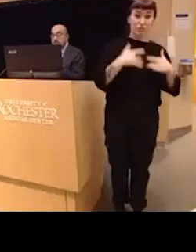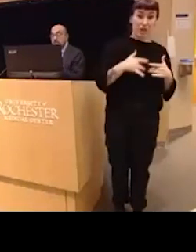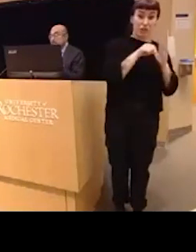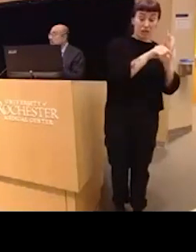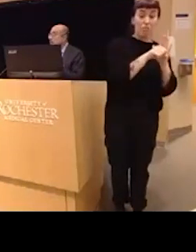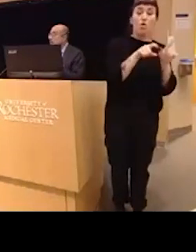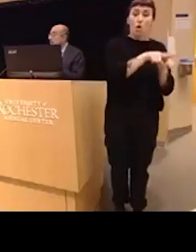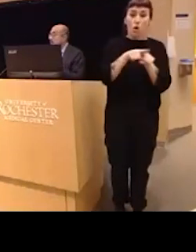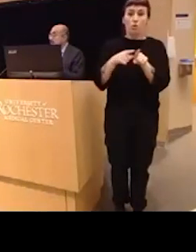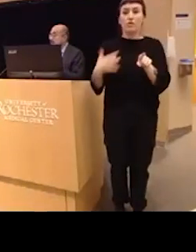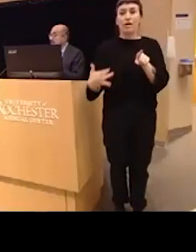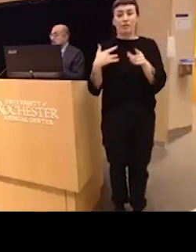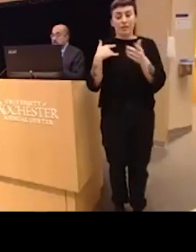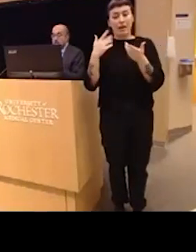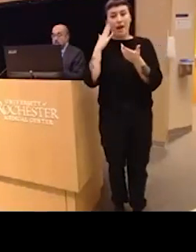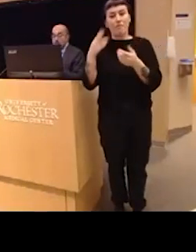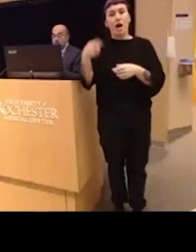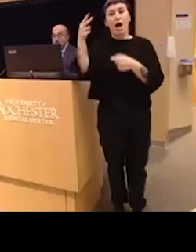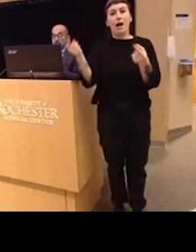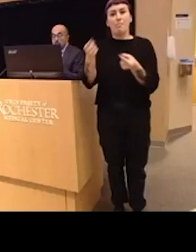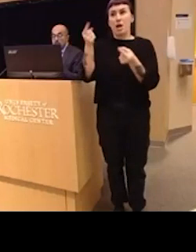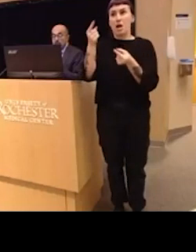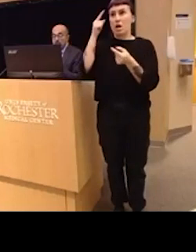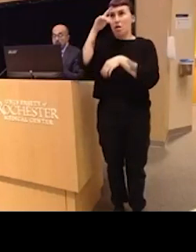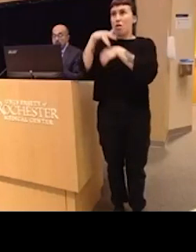very likely to have high pain catastrophizing so they overlap actually this overlap area which you